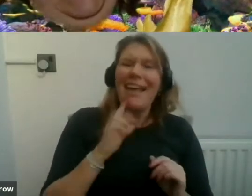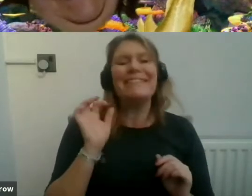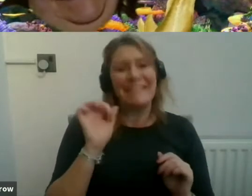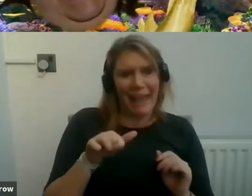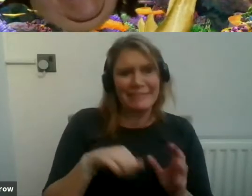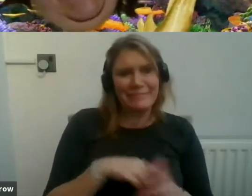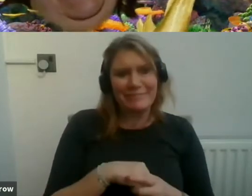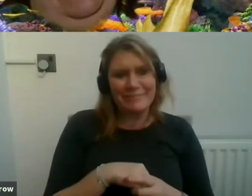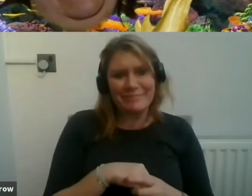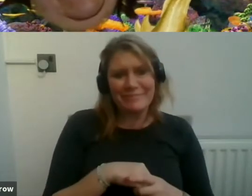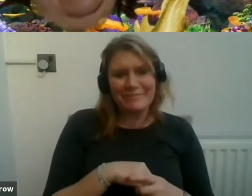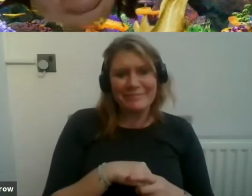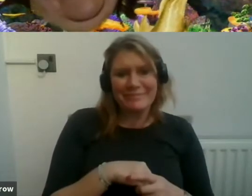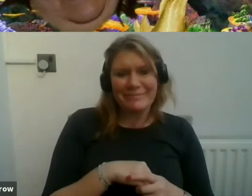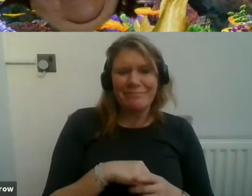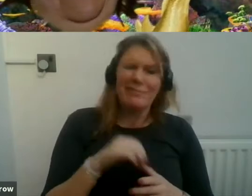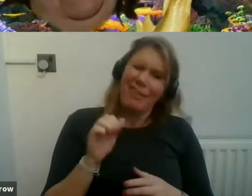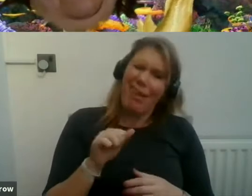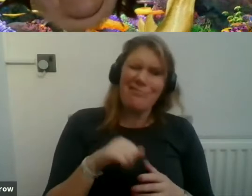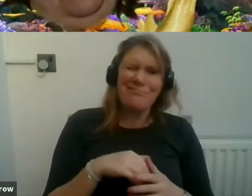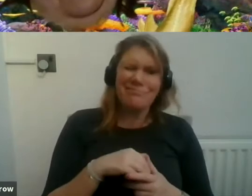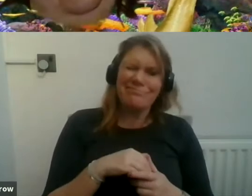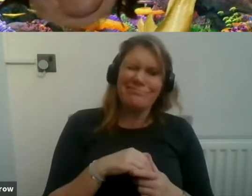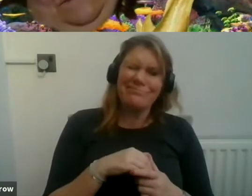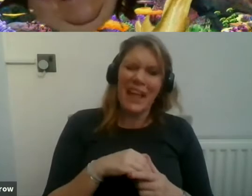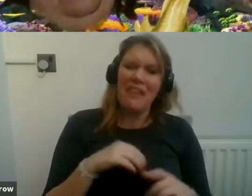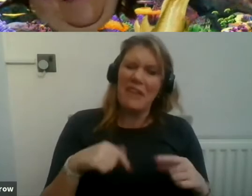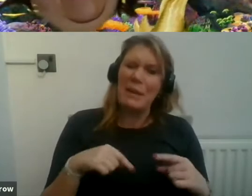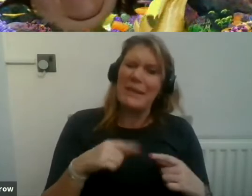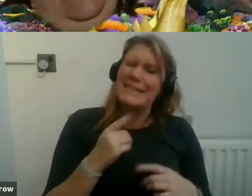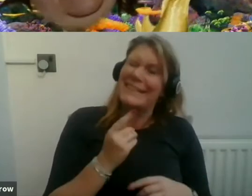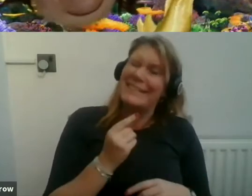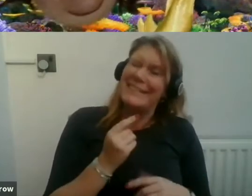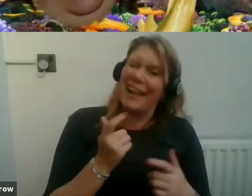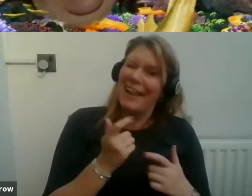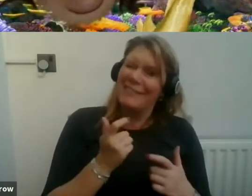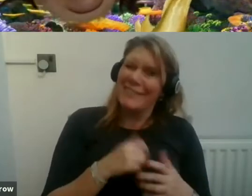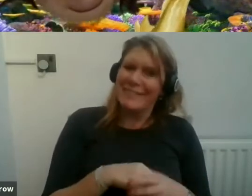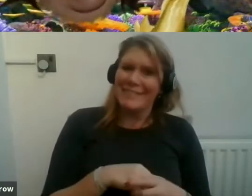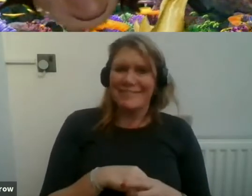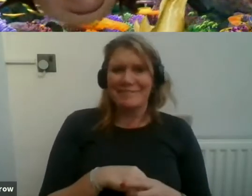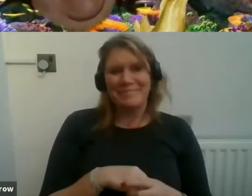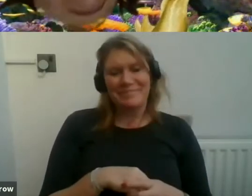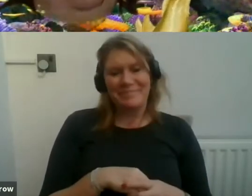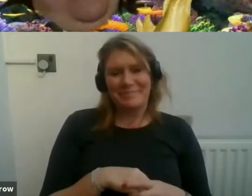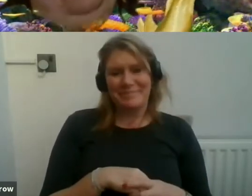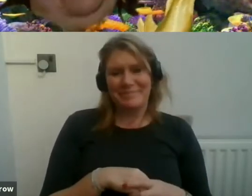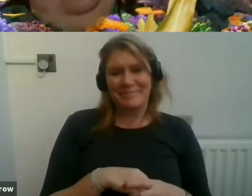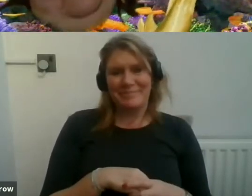Availability -- . Absolutely I would particularly this project, and it